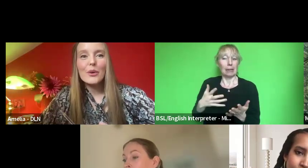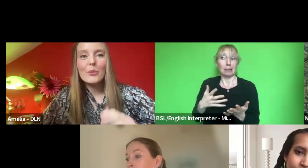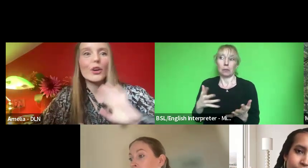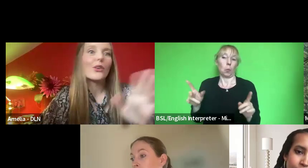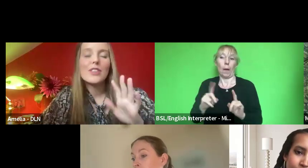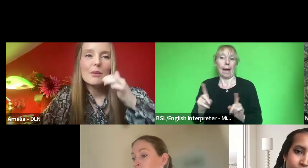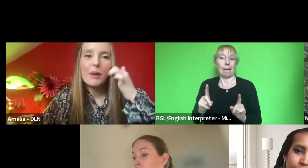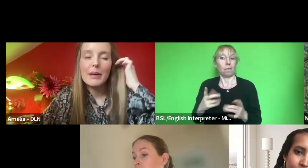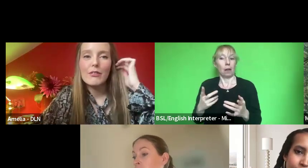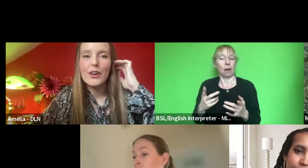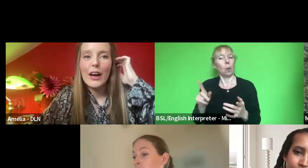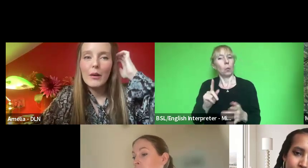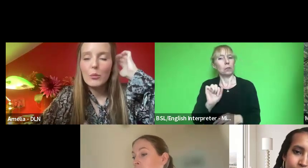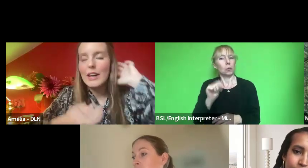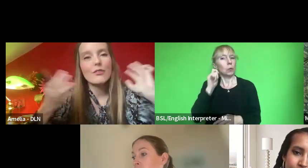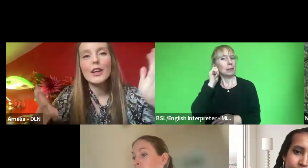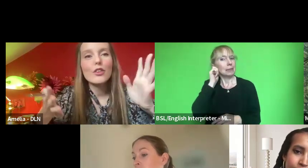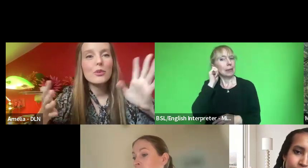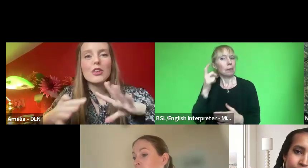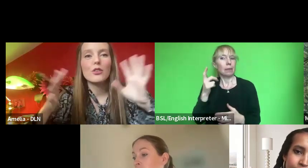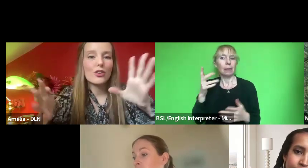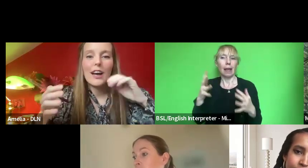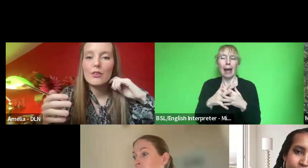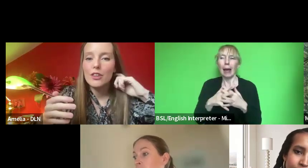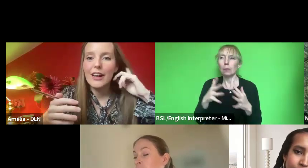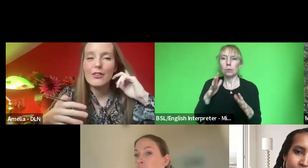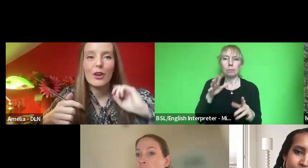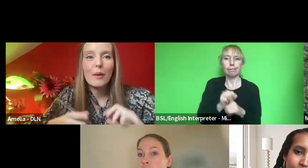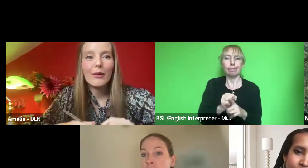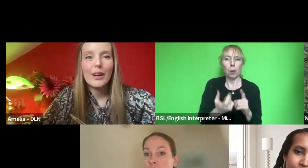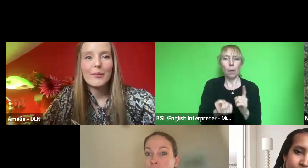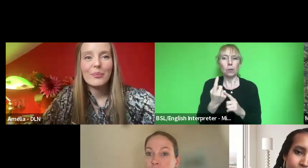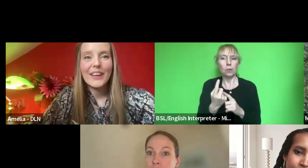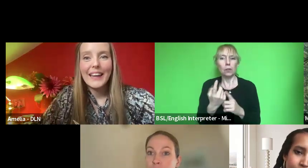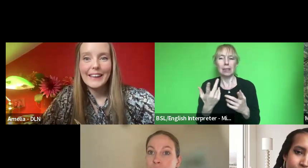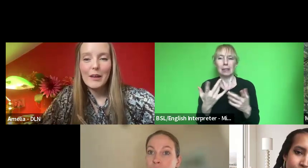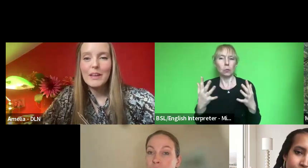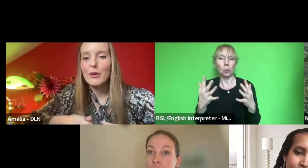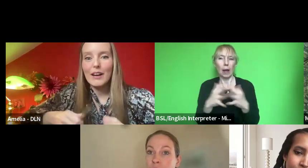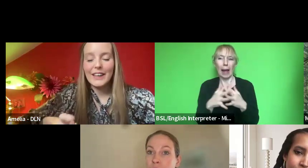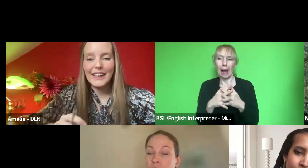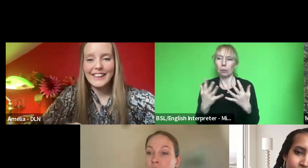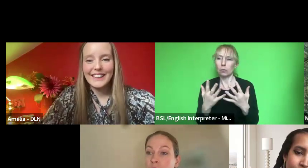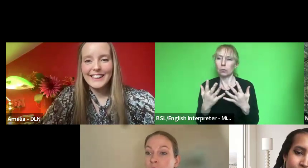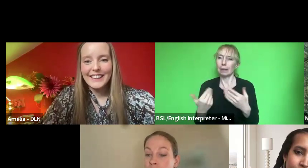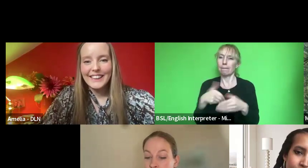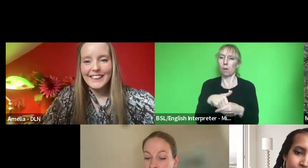what your tips might be for where to find those opportunities or just how to, how to go about getting them, if you have any.